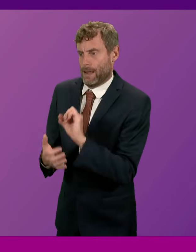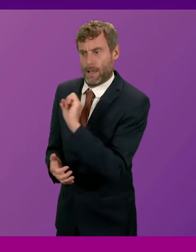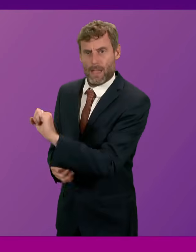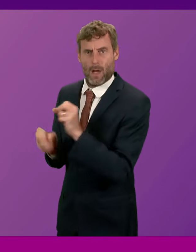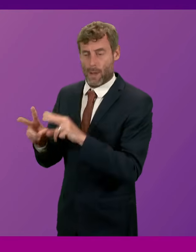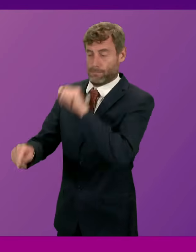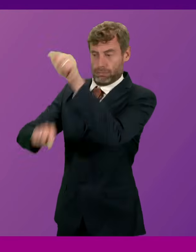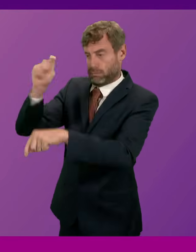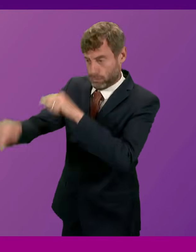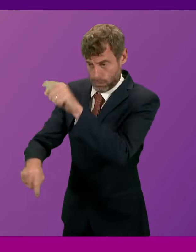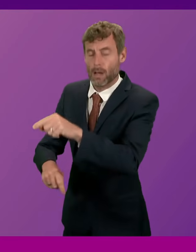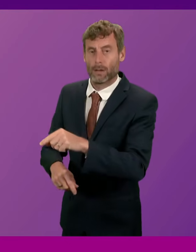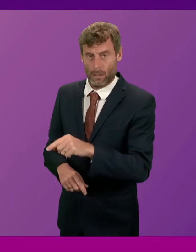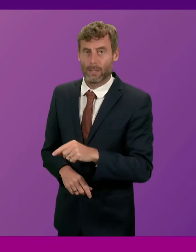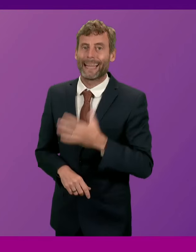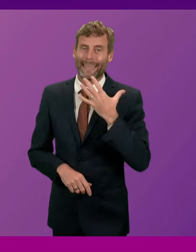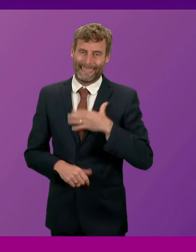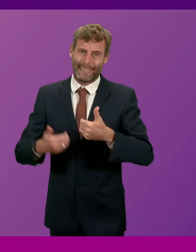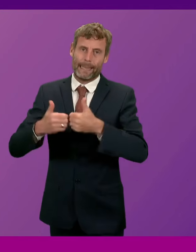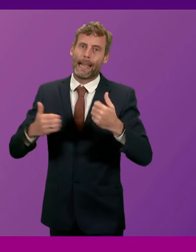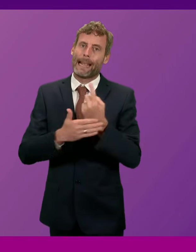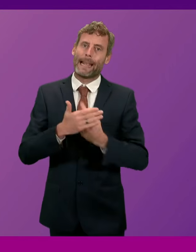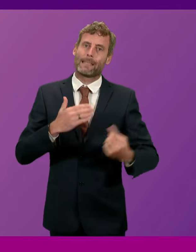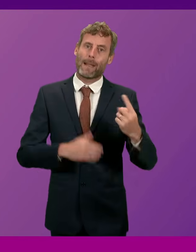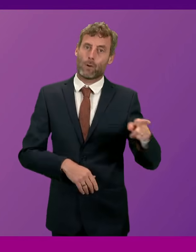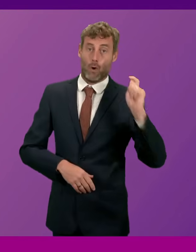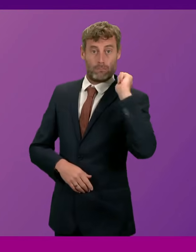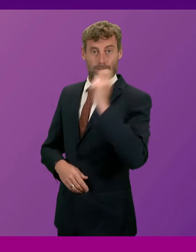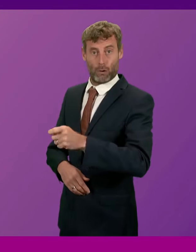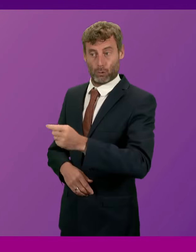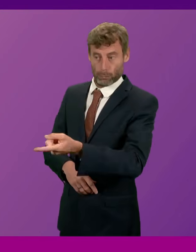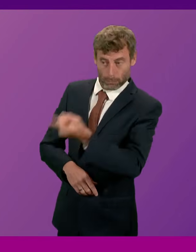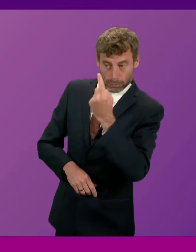those judgments would be made independently by the prosecutorial authorities. It would be wrong for